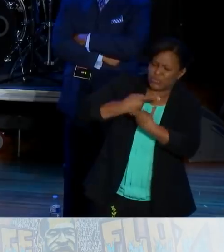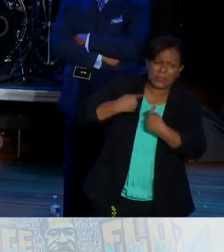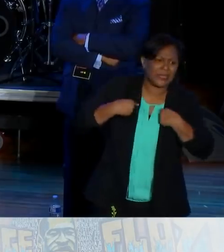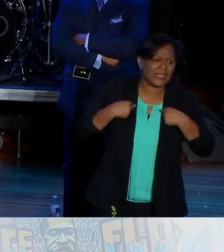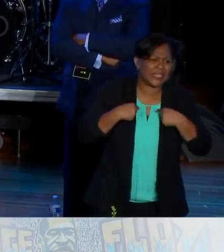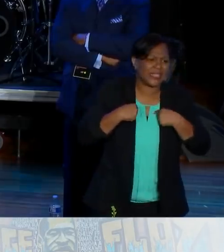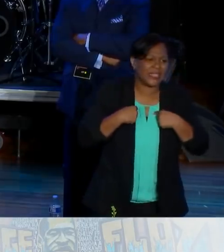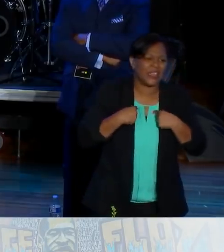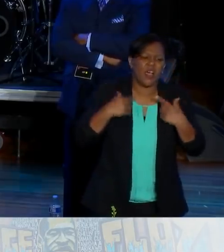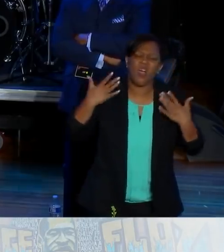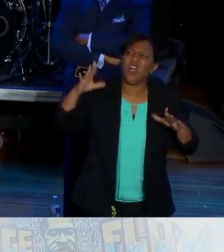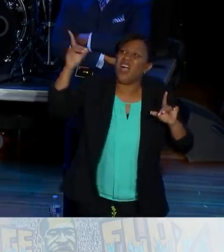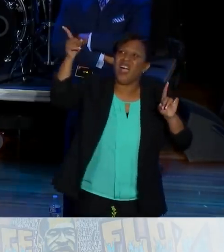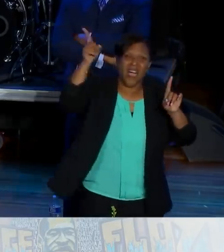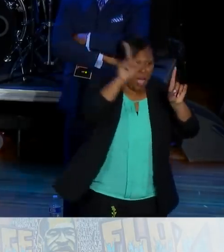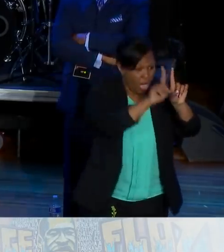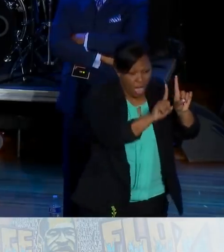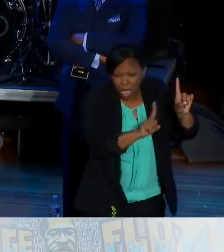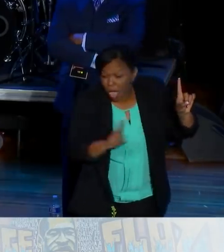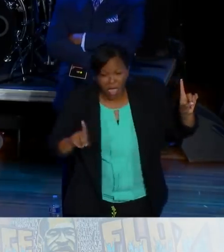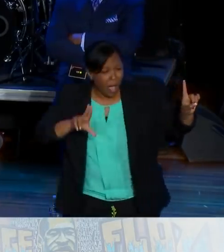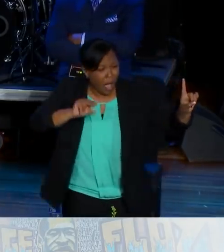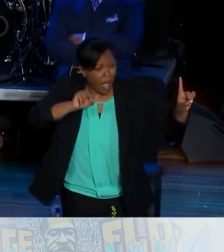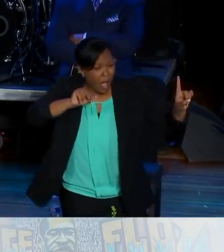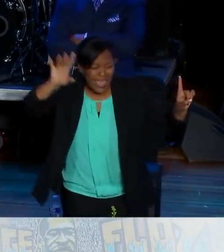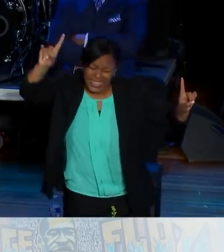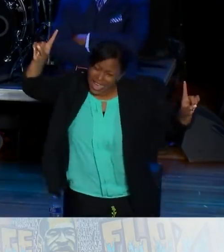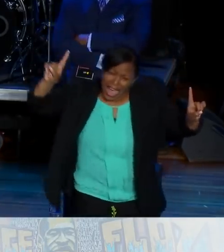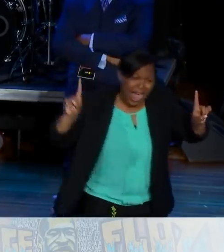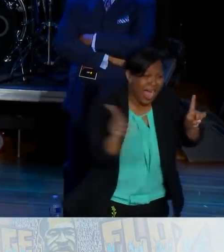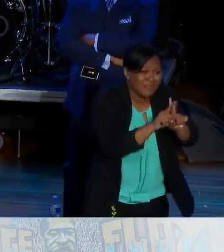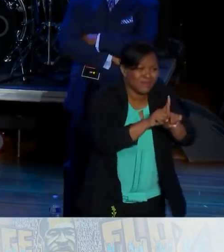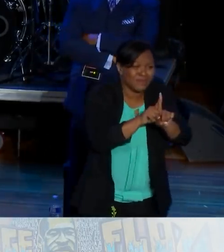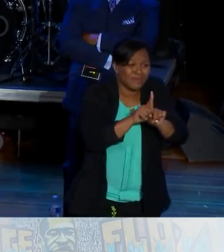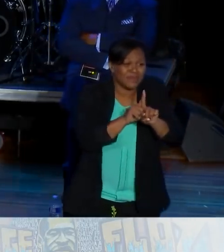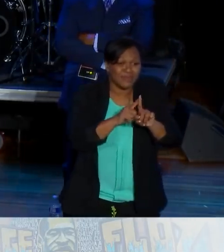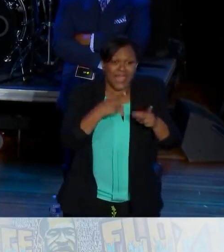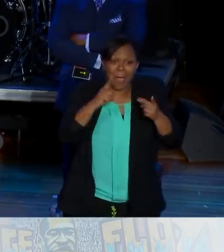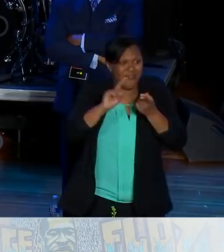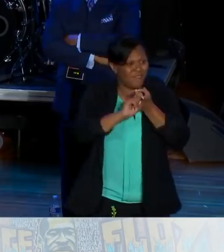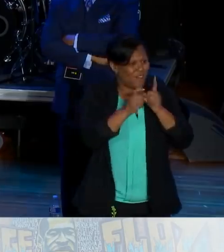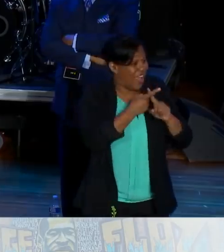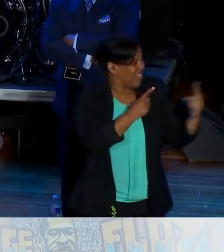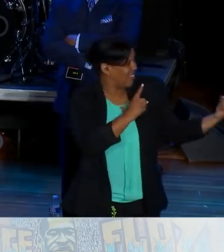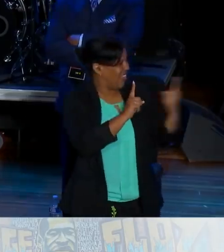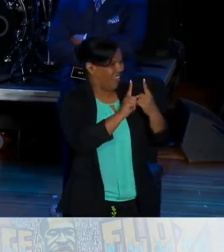HE'S A DOCTOR, THAT NEVER LOST A PATIENT AND HE'LL DRY TEARS FROM MY EYES.